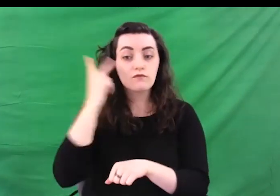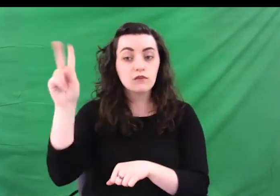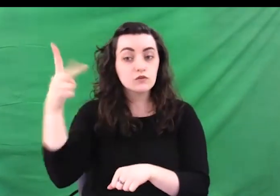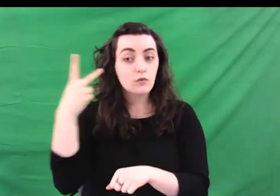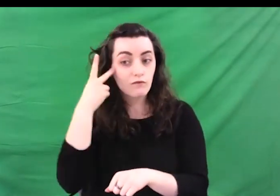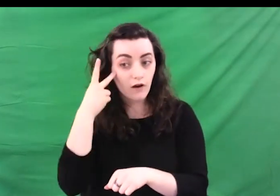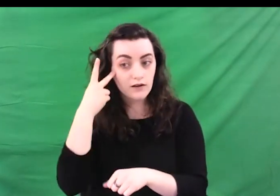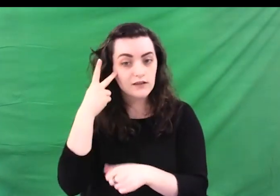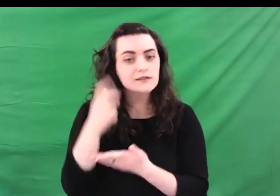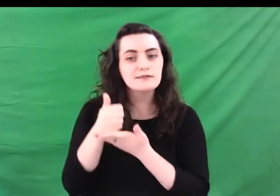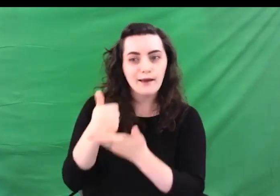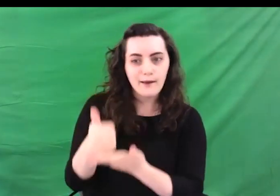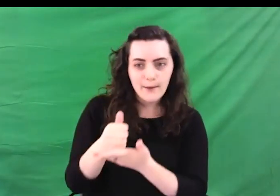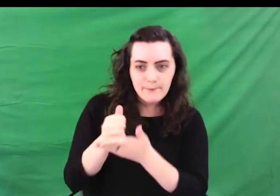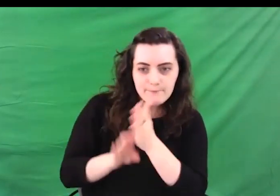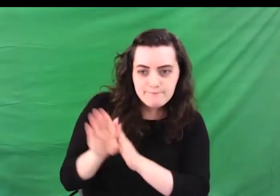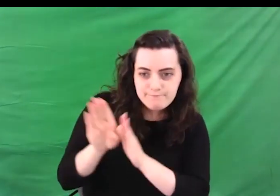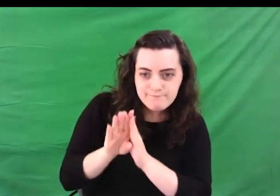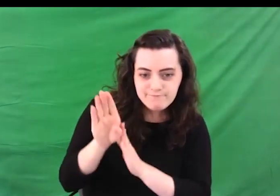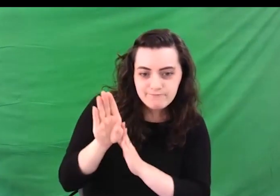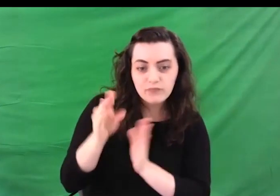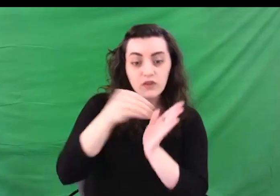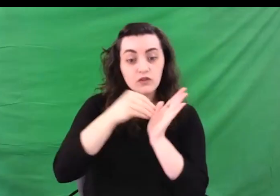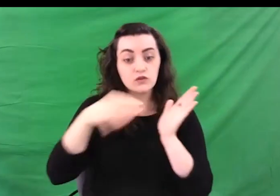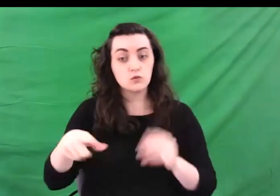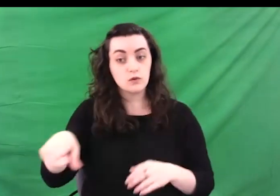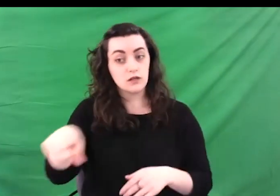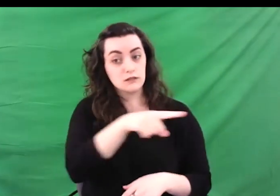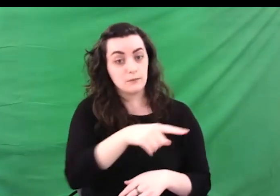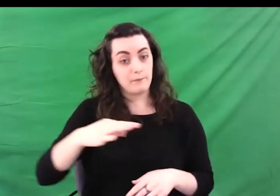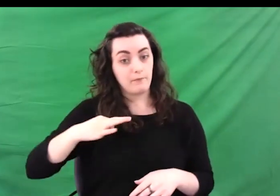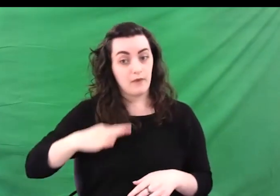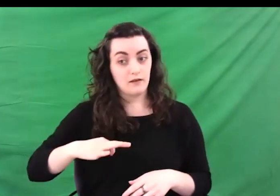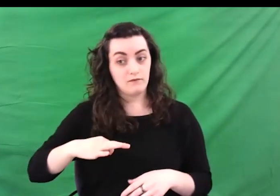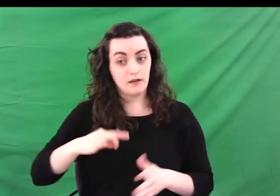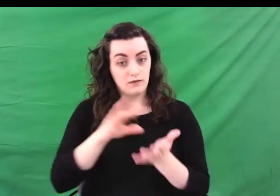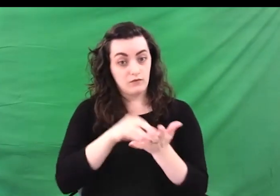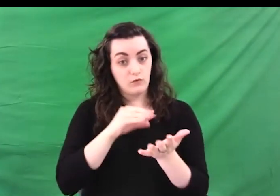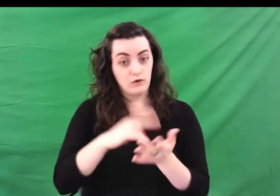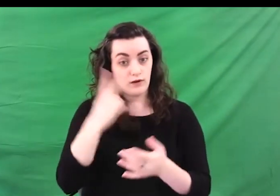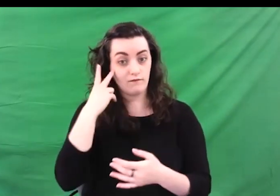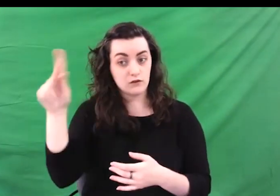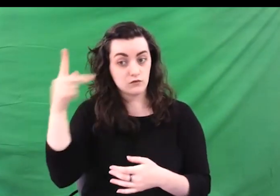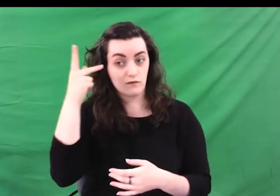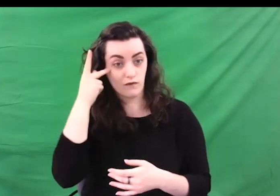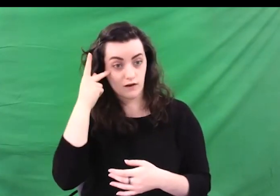The students that can benefit from visual phonics. It was designed for children that